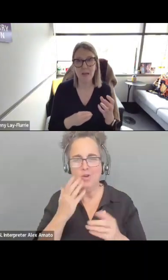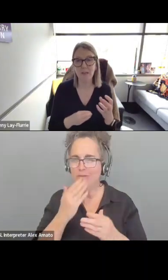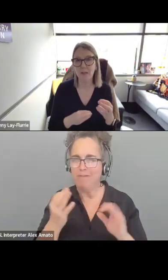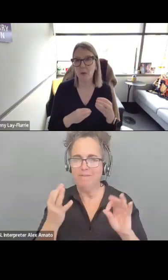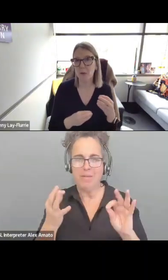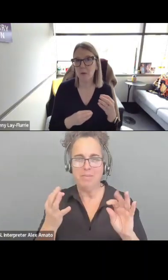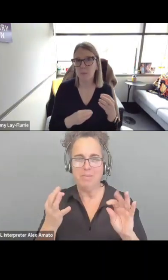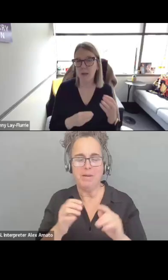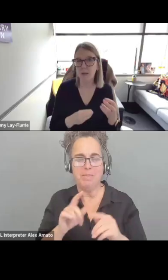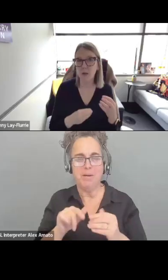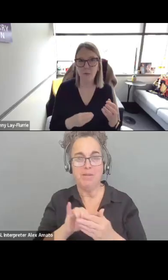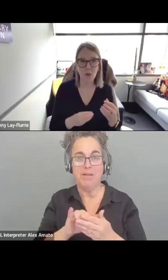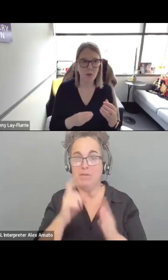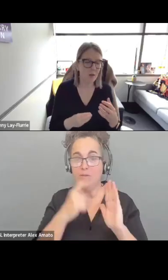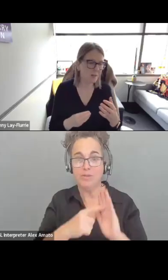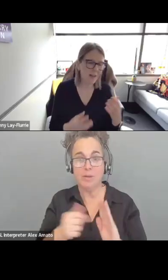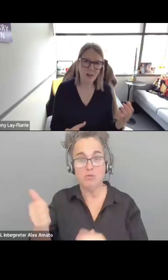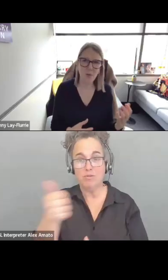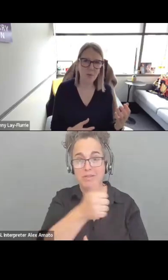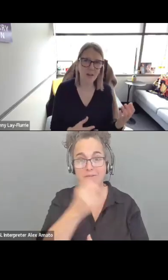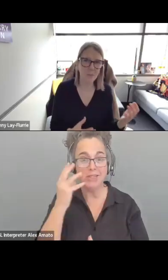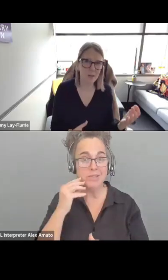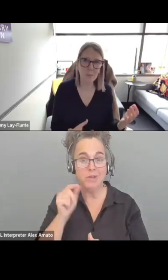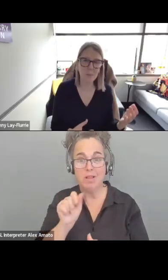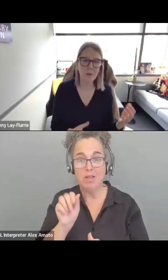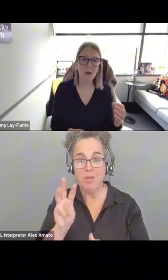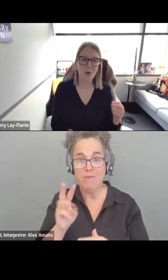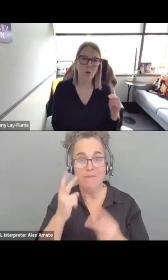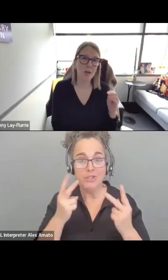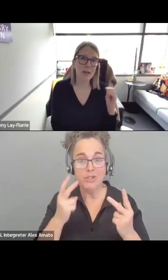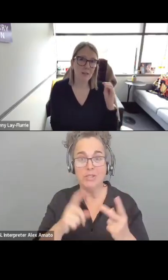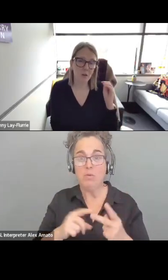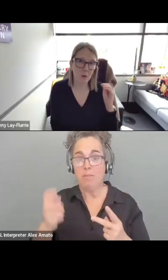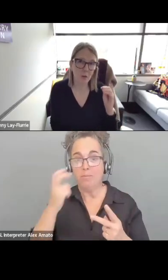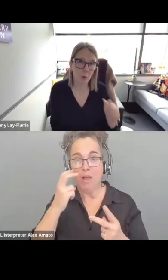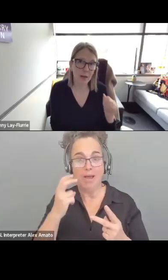It means that if you are blind and low vision and a technical thing comes up, you can get it solved